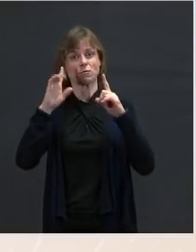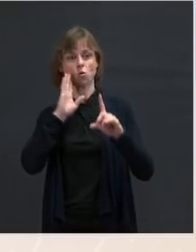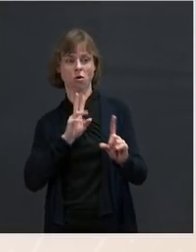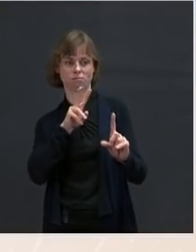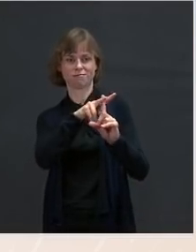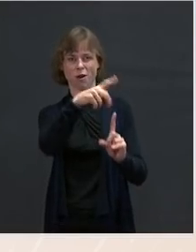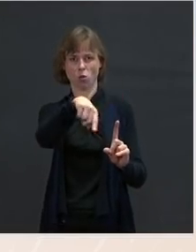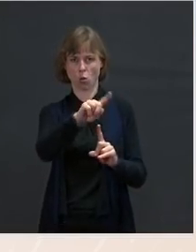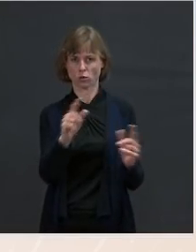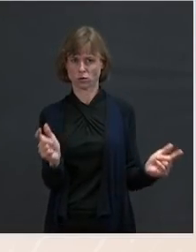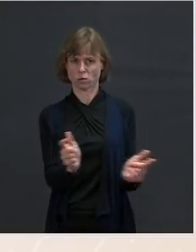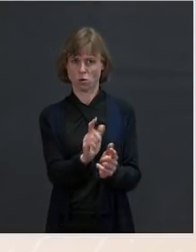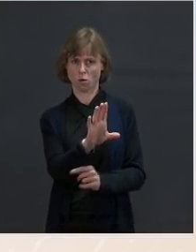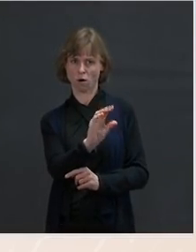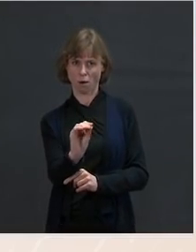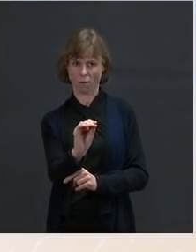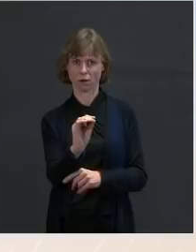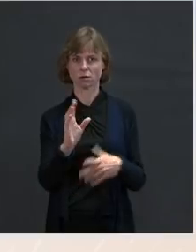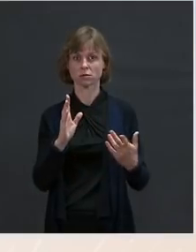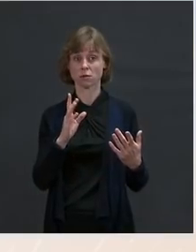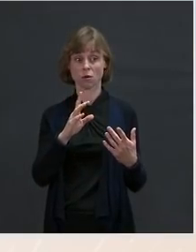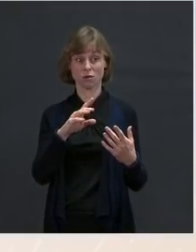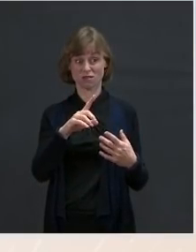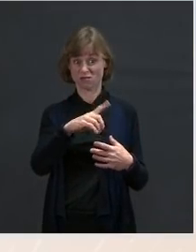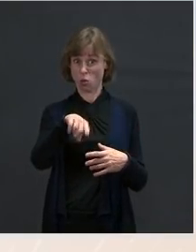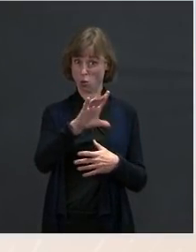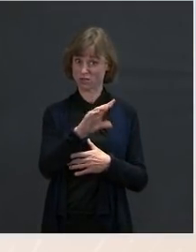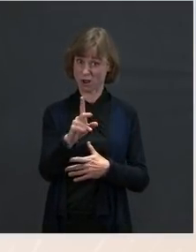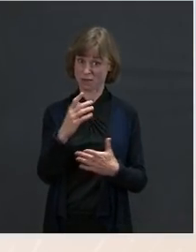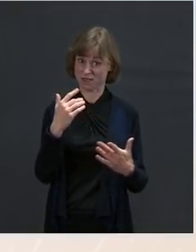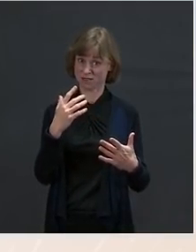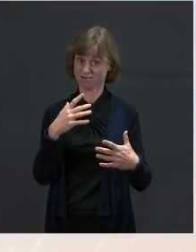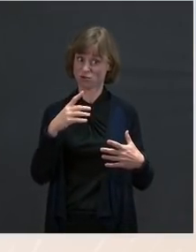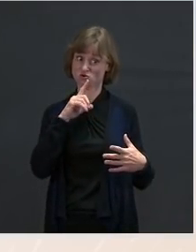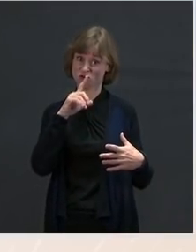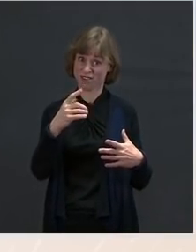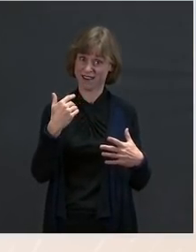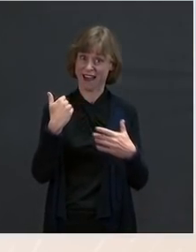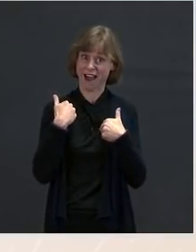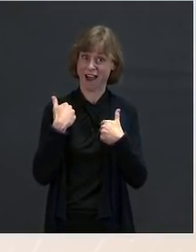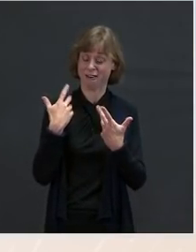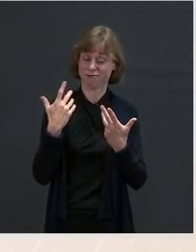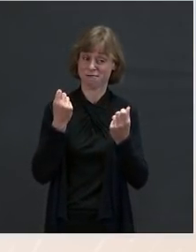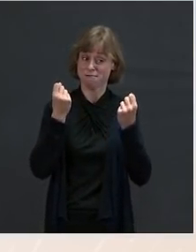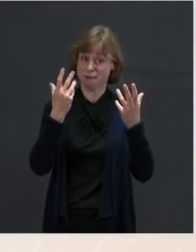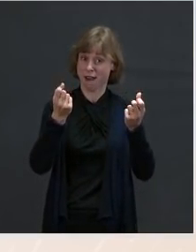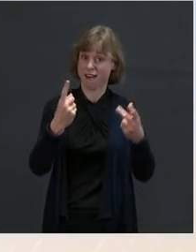Small businesses employ nearly half of America's workers and account for 44 percent of our nation's GDP.